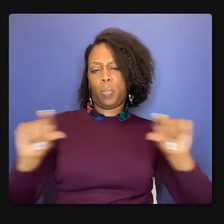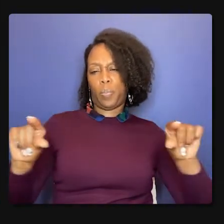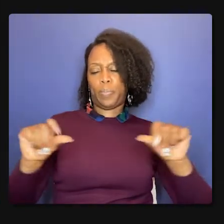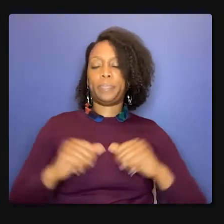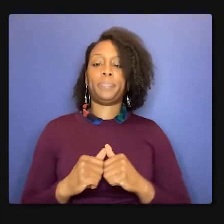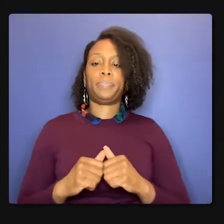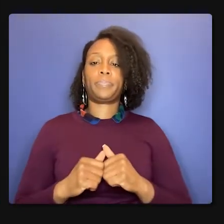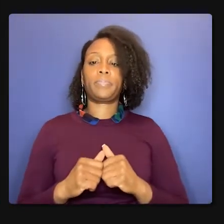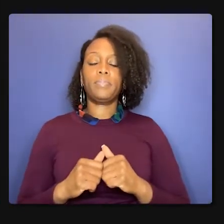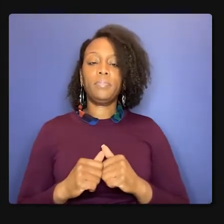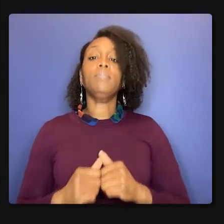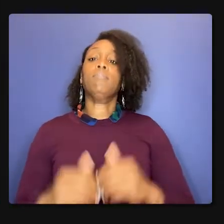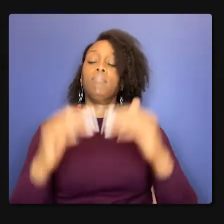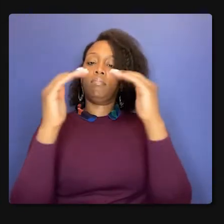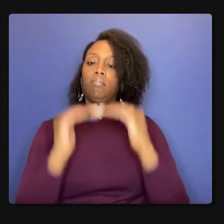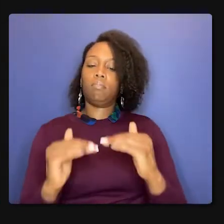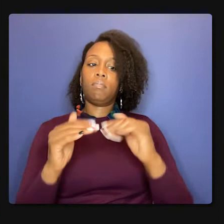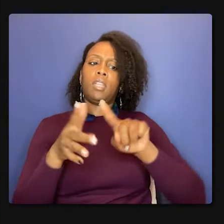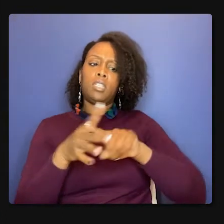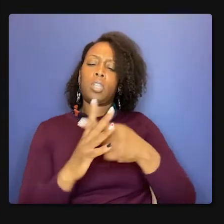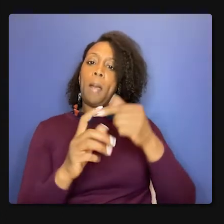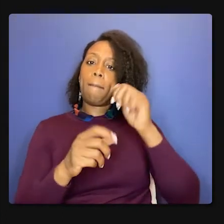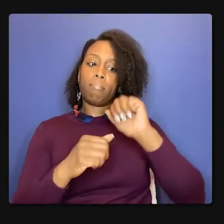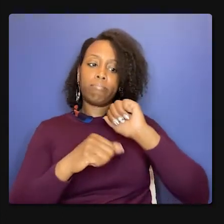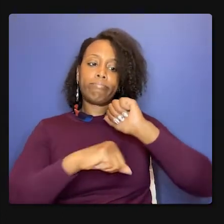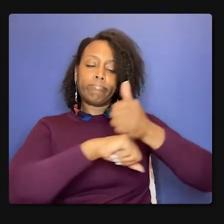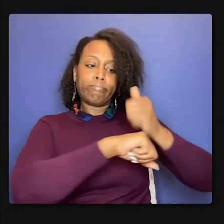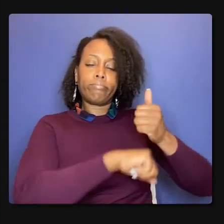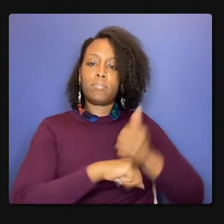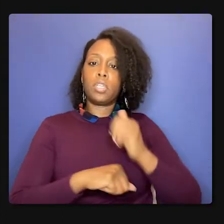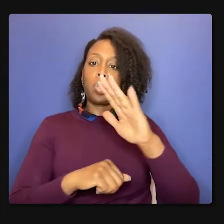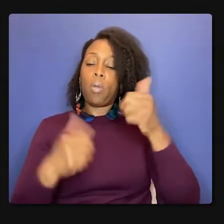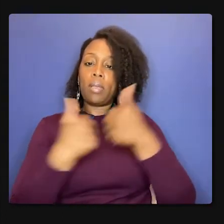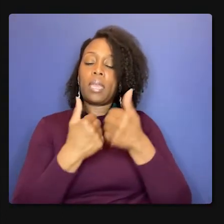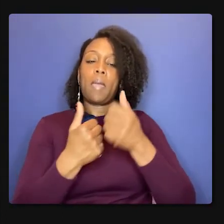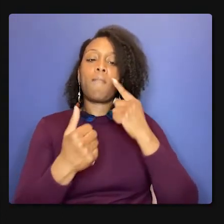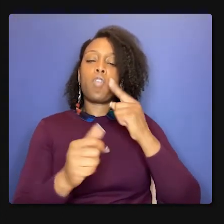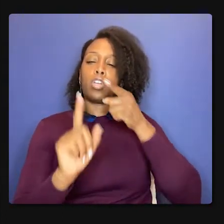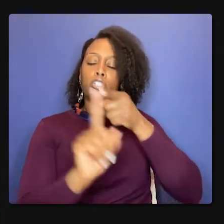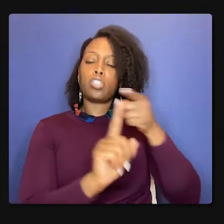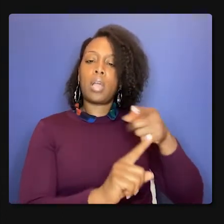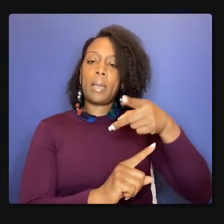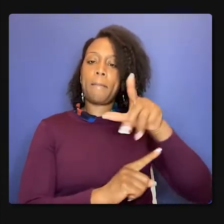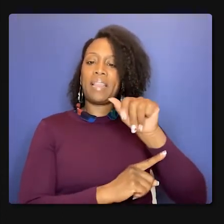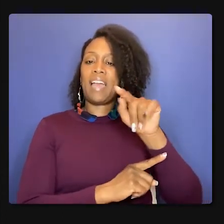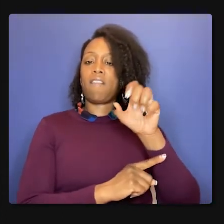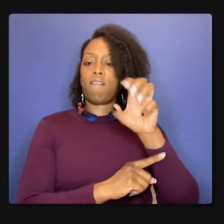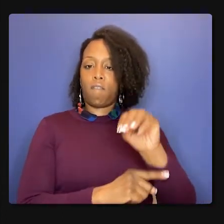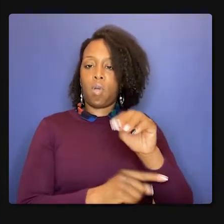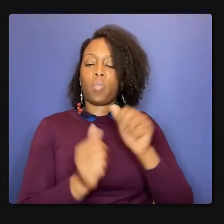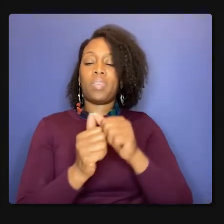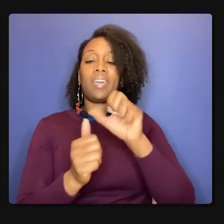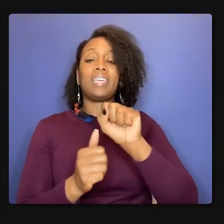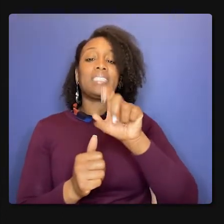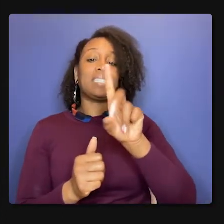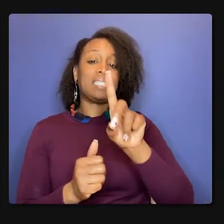The next step is to start building your game for your target platform or platforms with our SDKs and services.